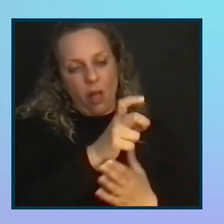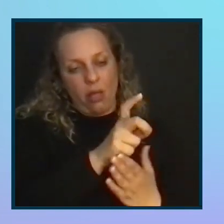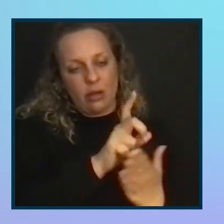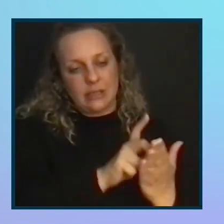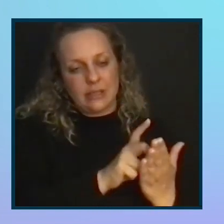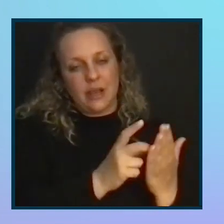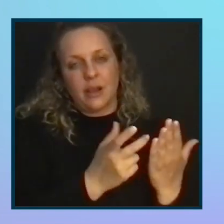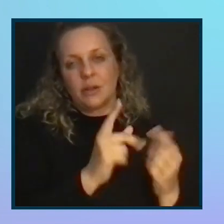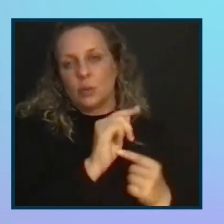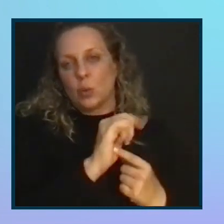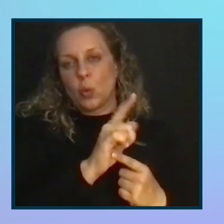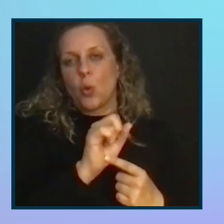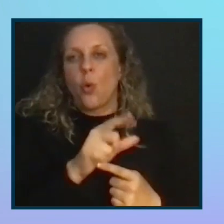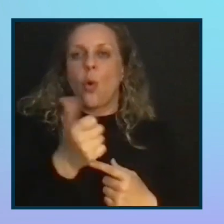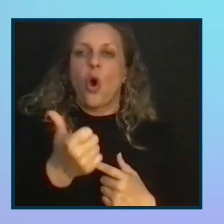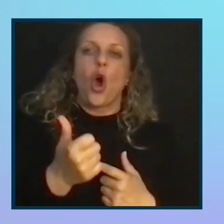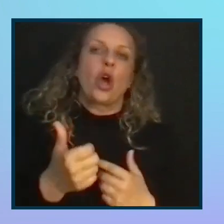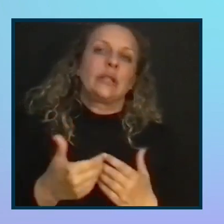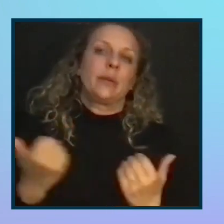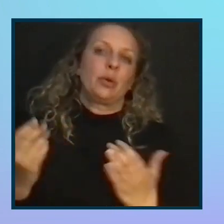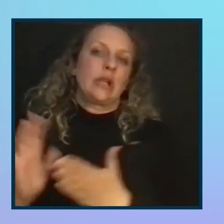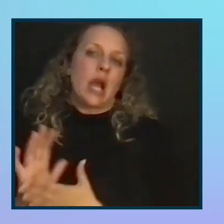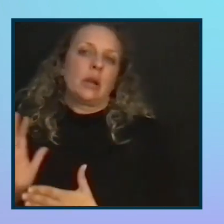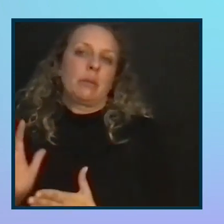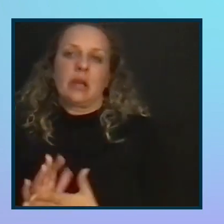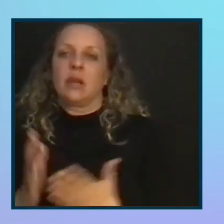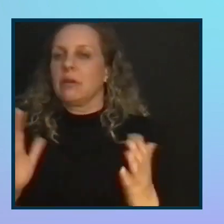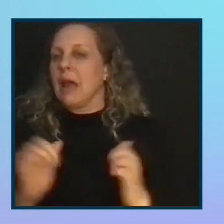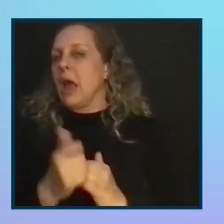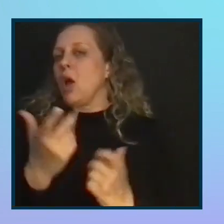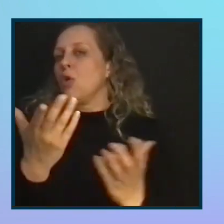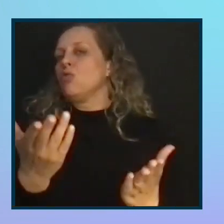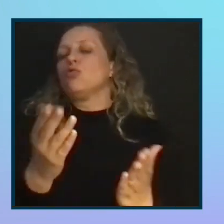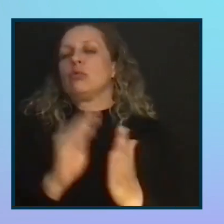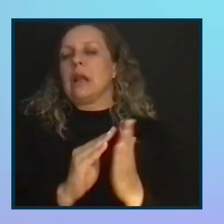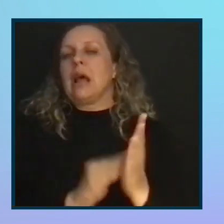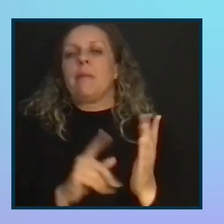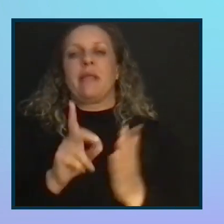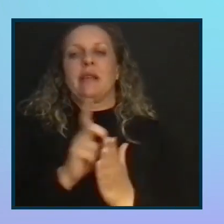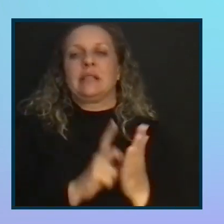or do you use a separate document? How do you document these design specs?